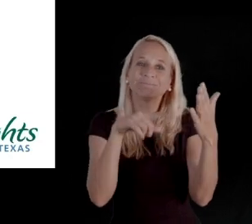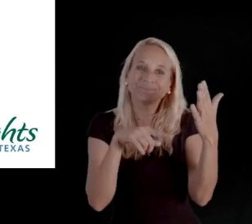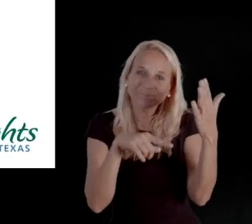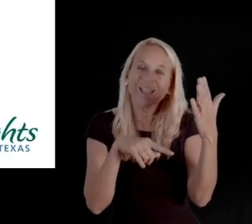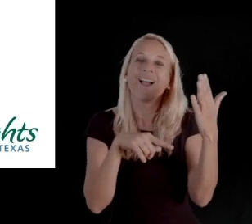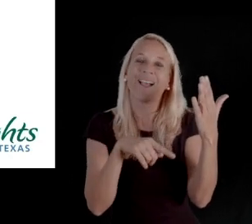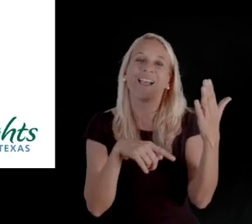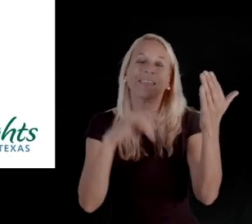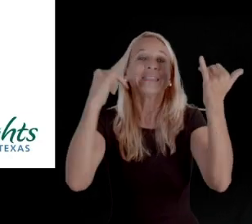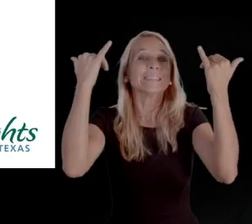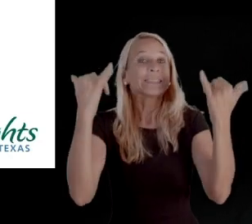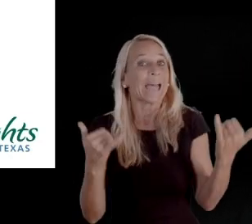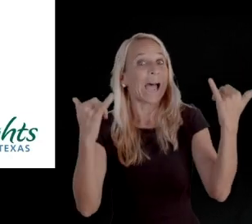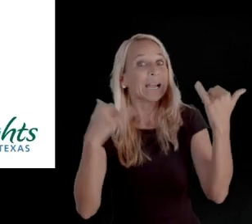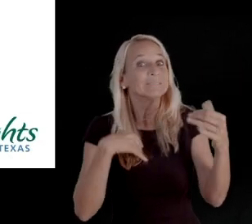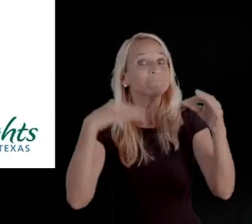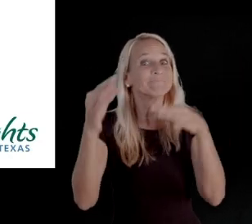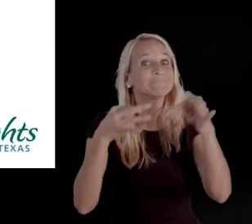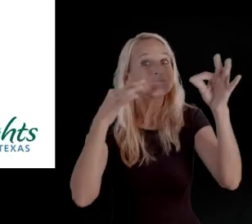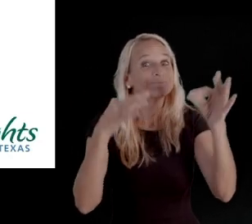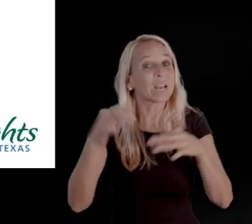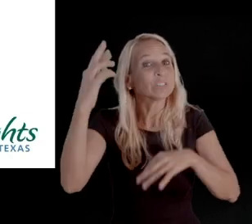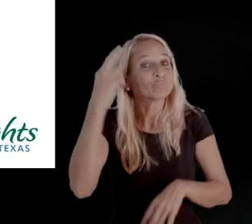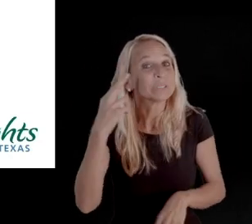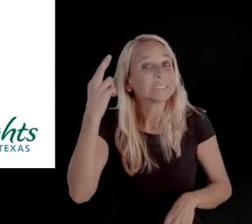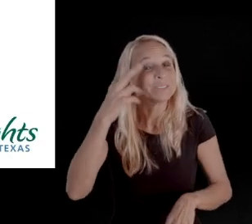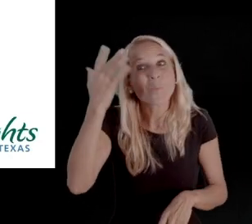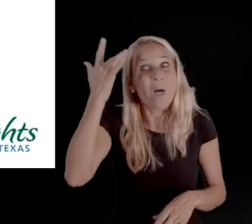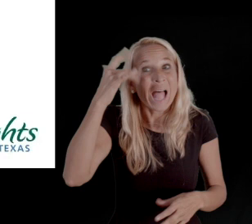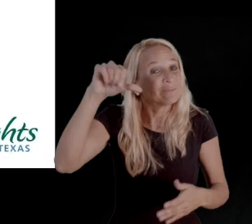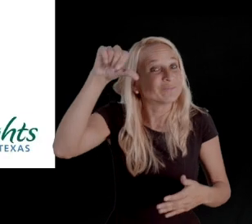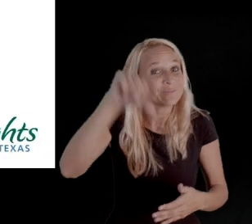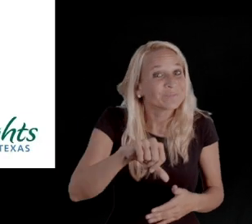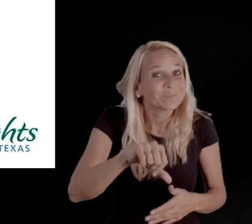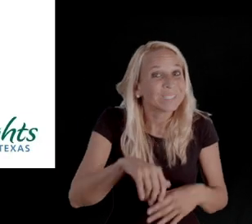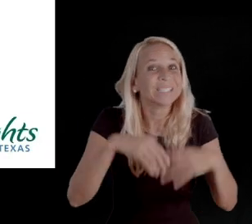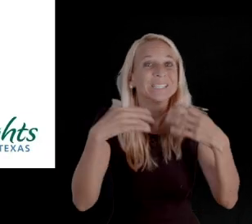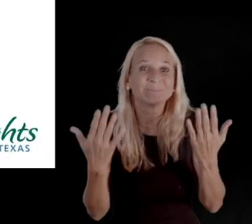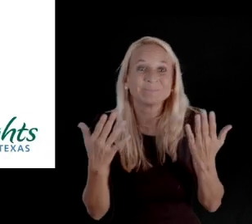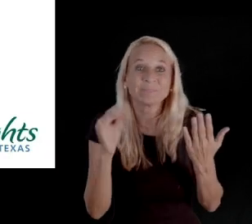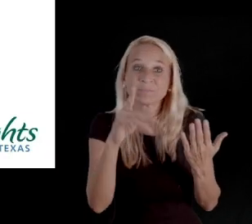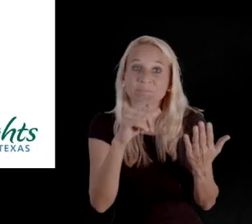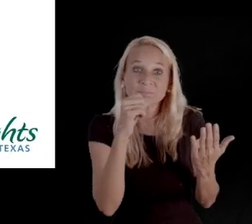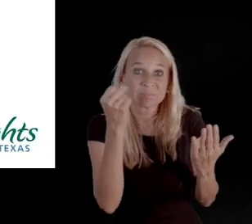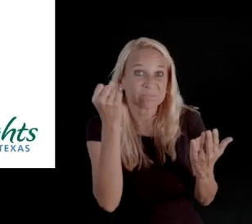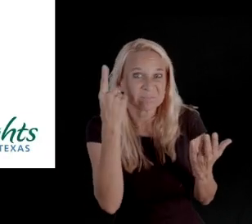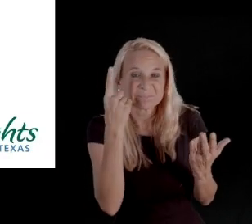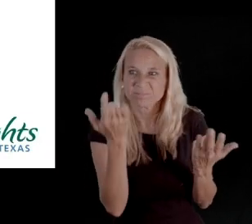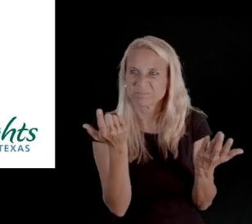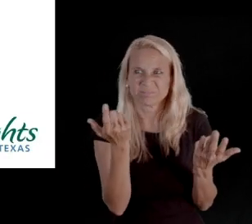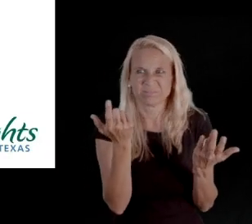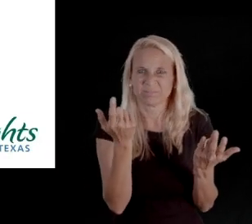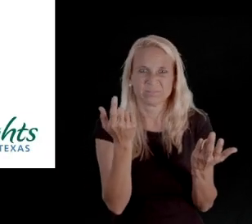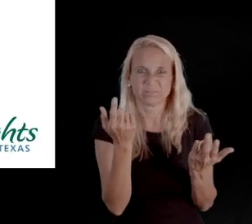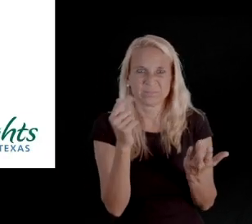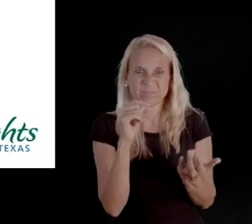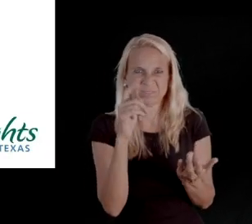I'm now I'm going to say like this particular reason is why they're denied. And if you don't get that, it's just really odd to you that we are at this process,